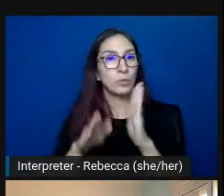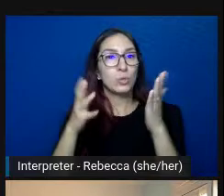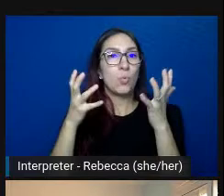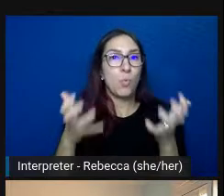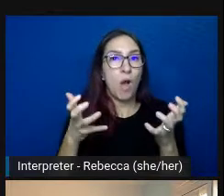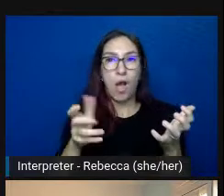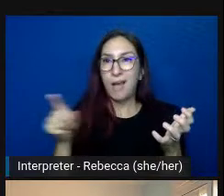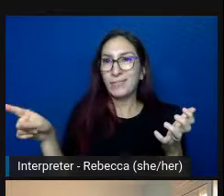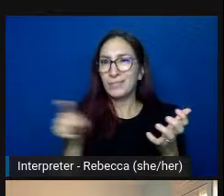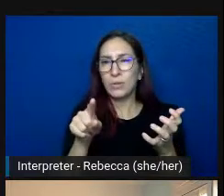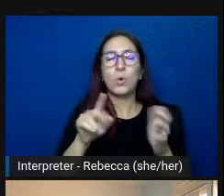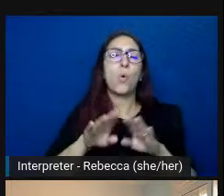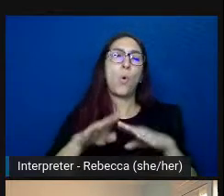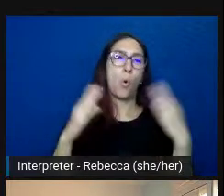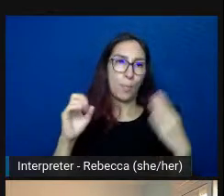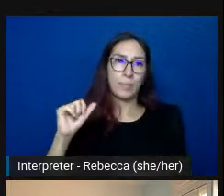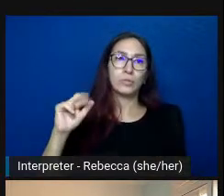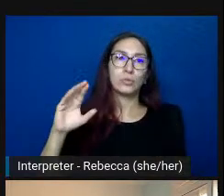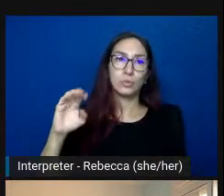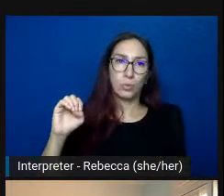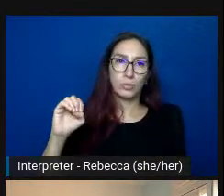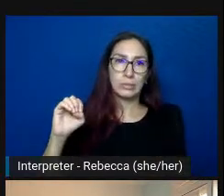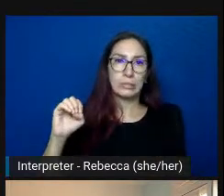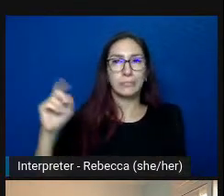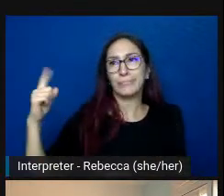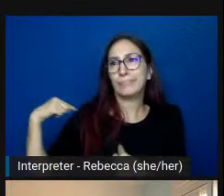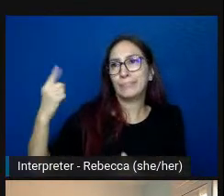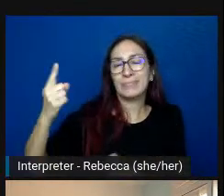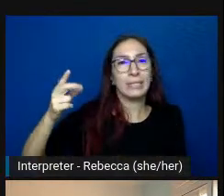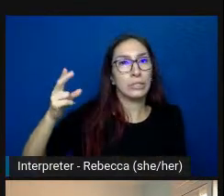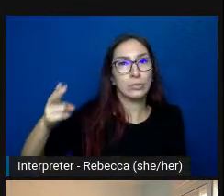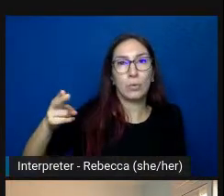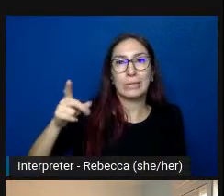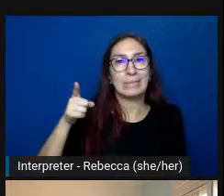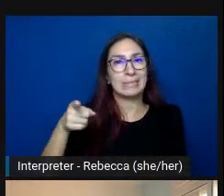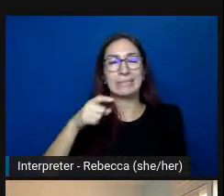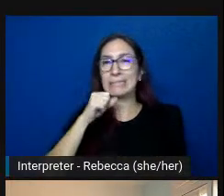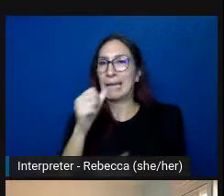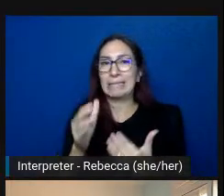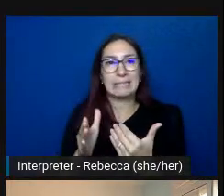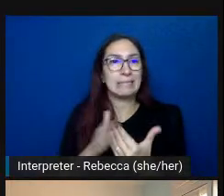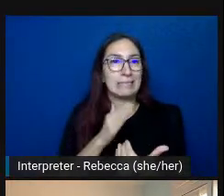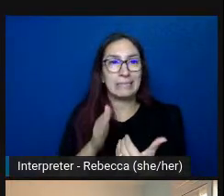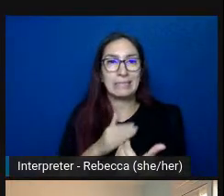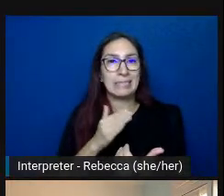and actually recently we have that the reason have Joomla today is because developers wanted it to be open source.